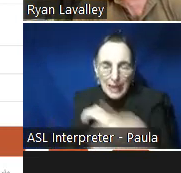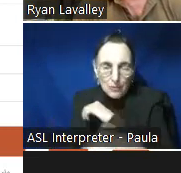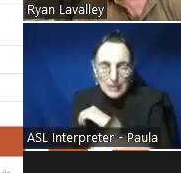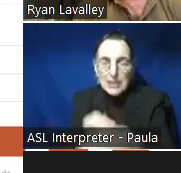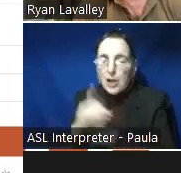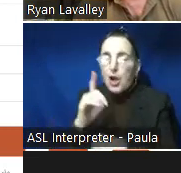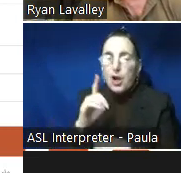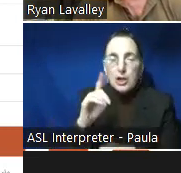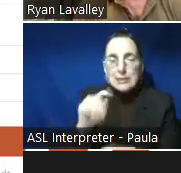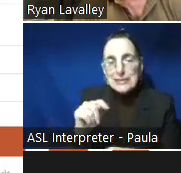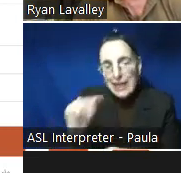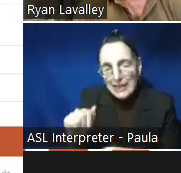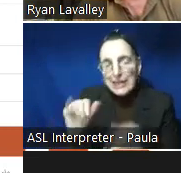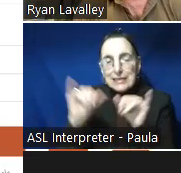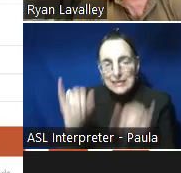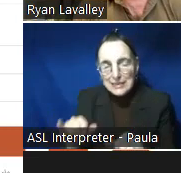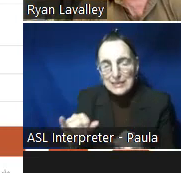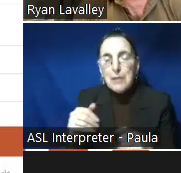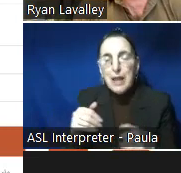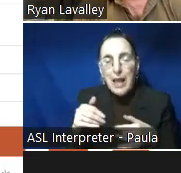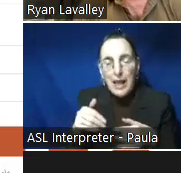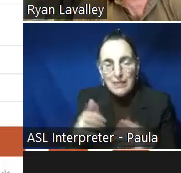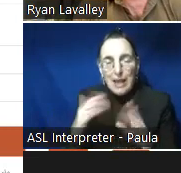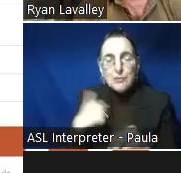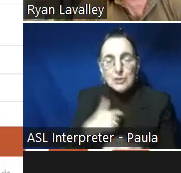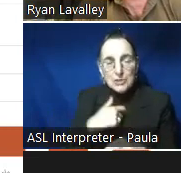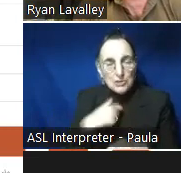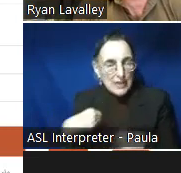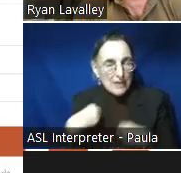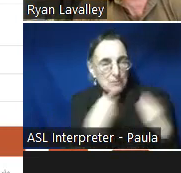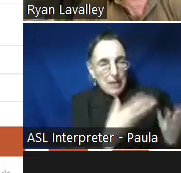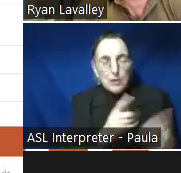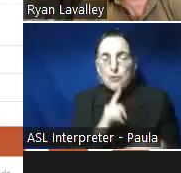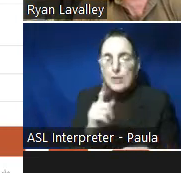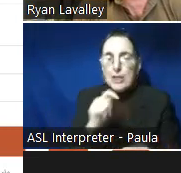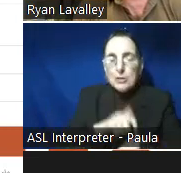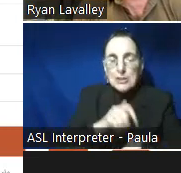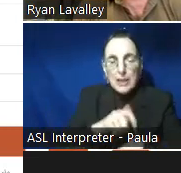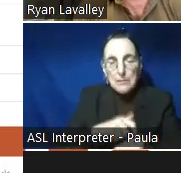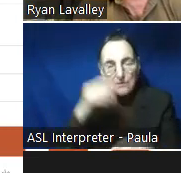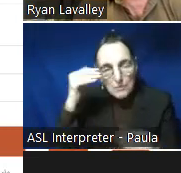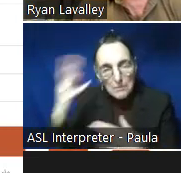information to what we are seeing on the ground and where we are seeing increasing need for home